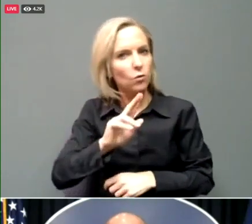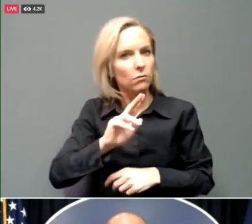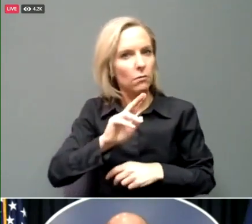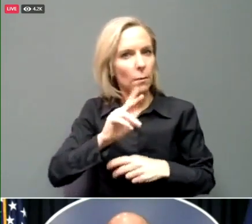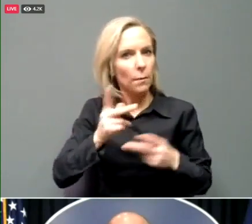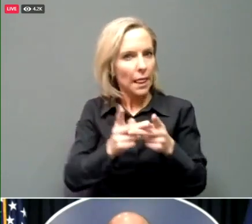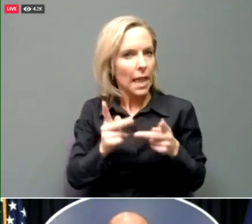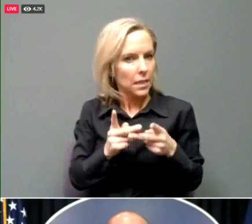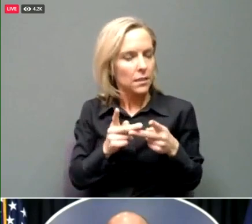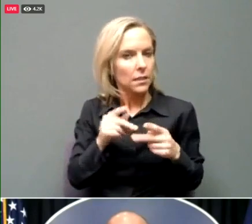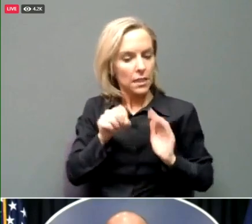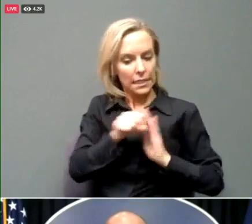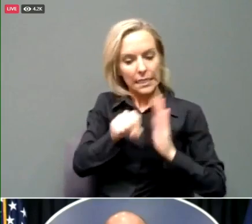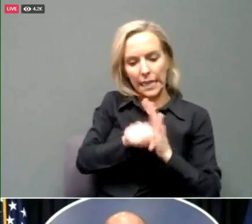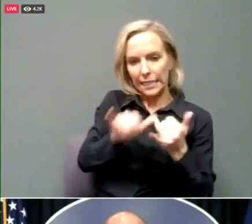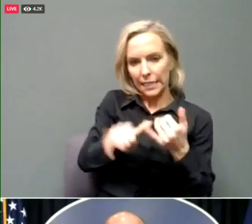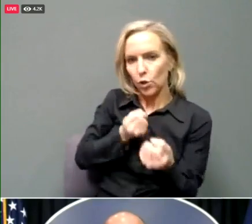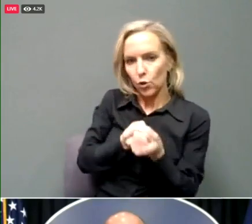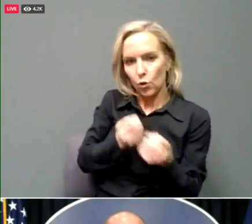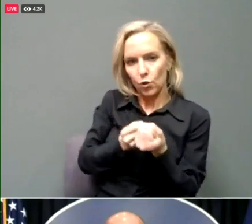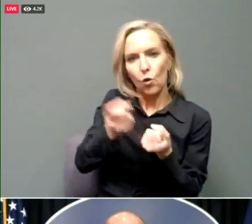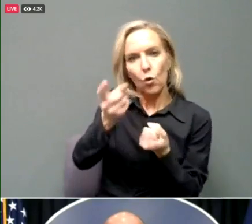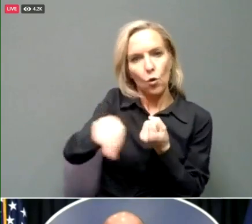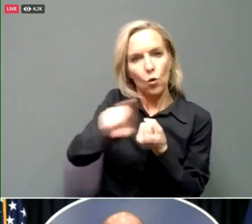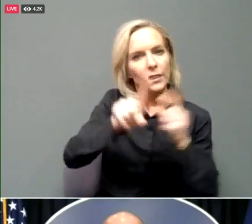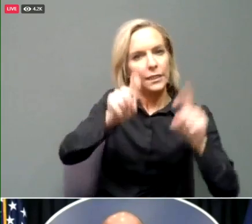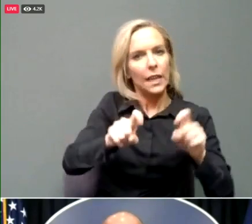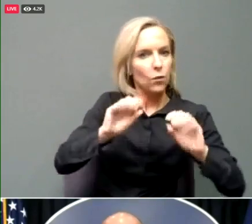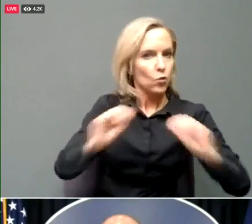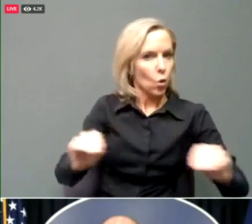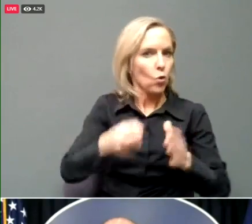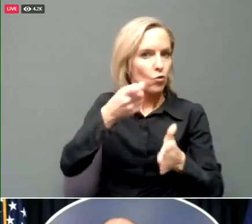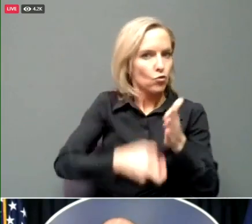testing that is provided at no charge to those views. Sign up. So please take